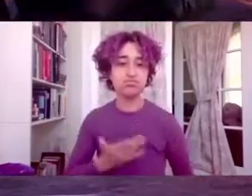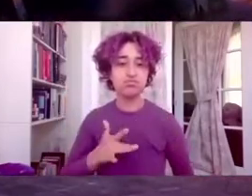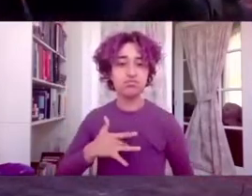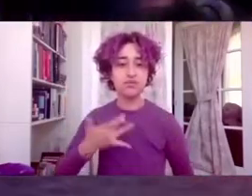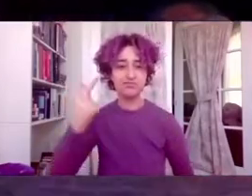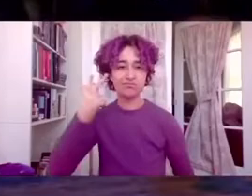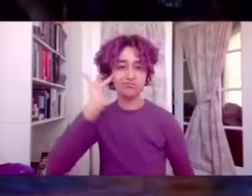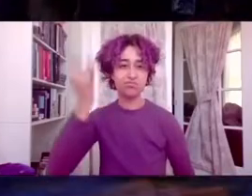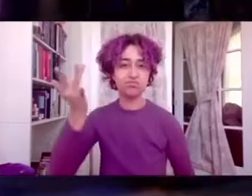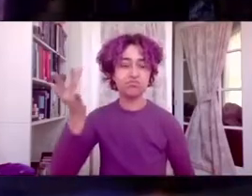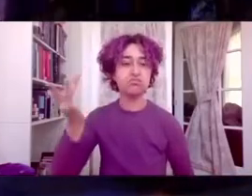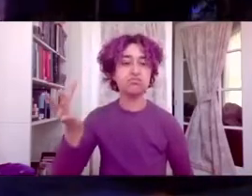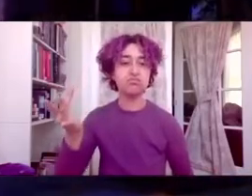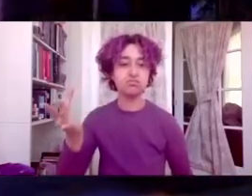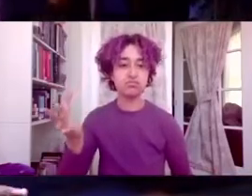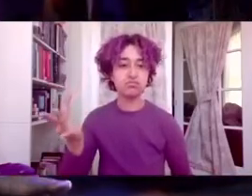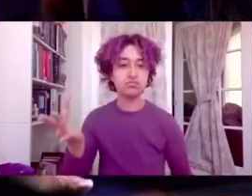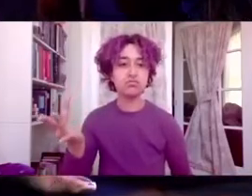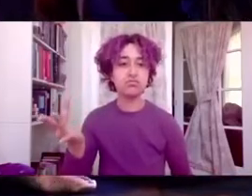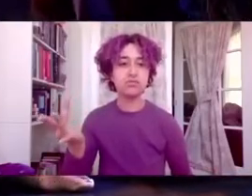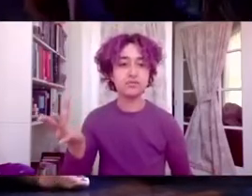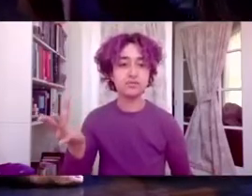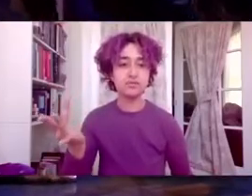Of being sick and tired.